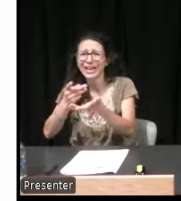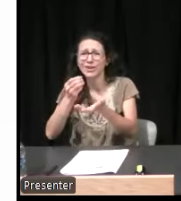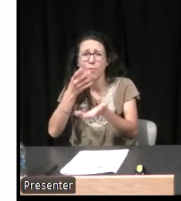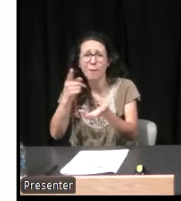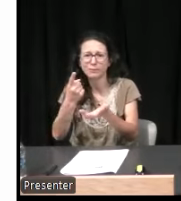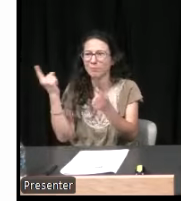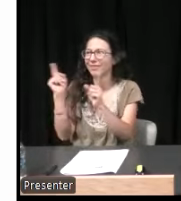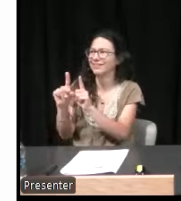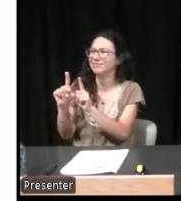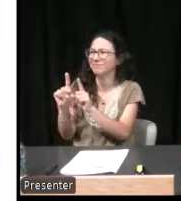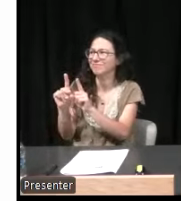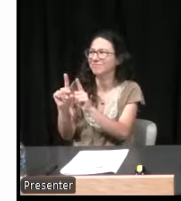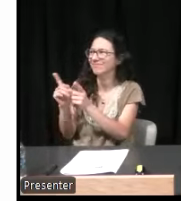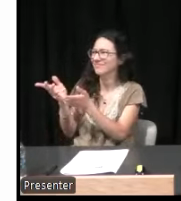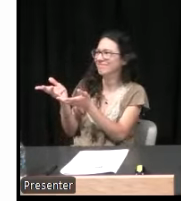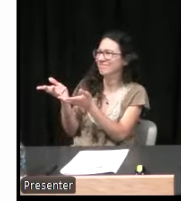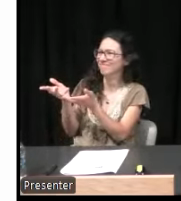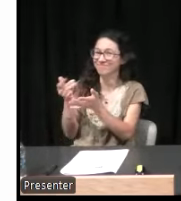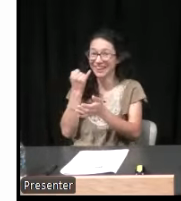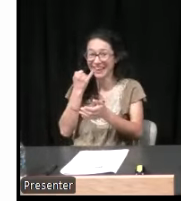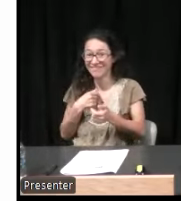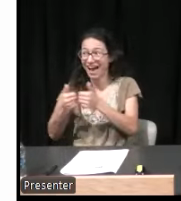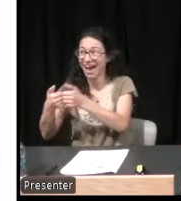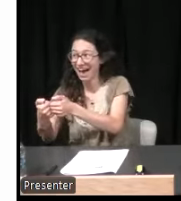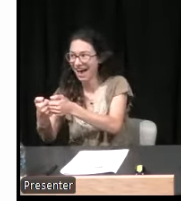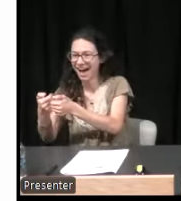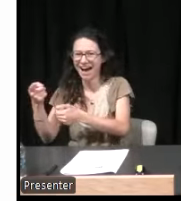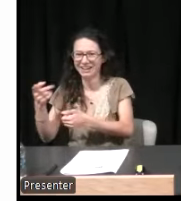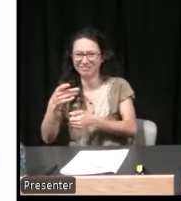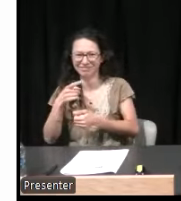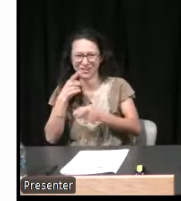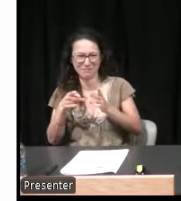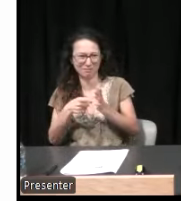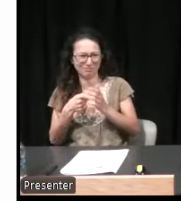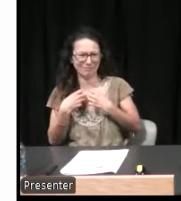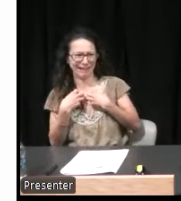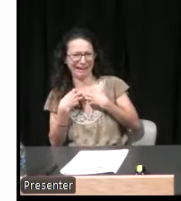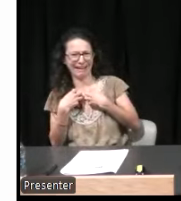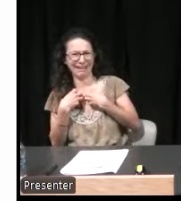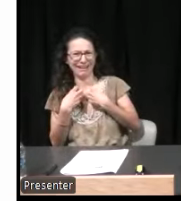you know just like uh Eileen had mentioned before water cooler talk or in the lunchroom or the break